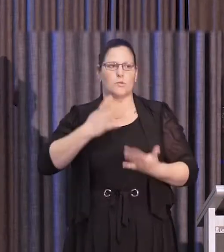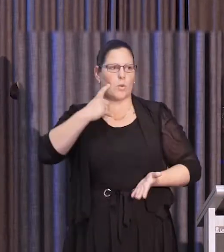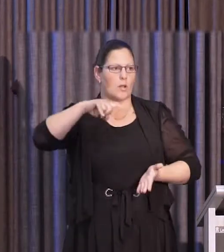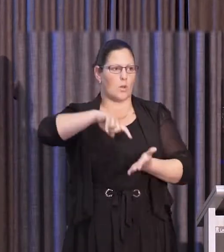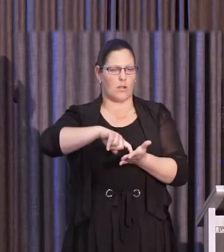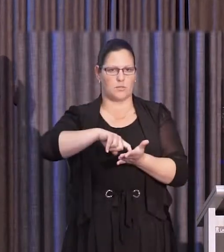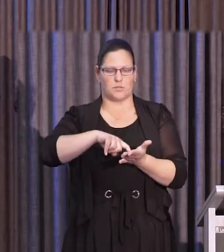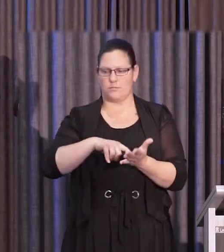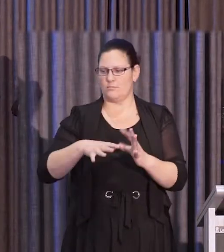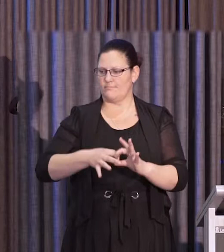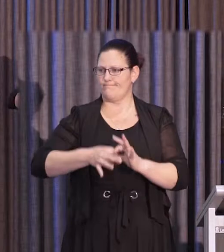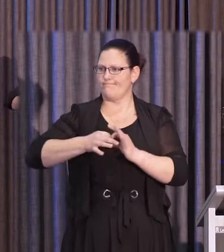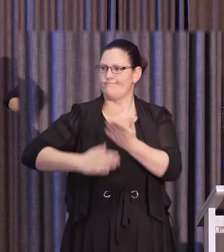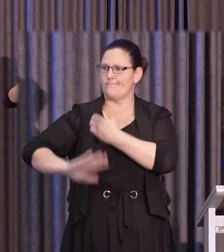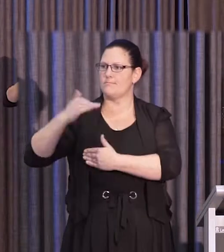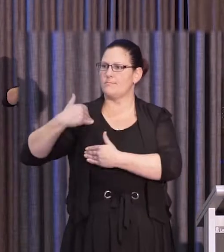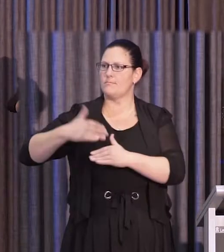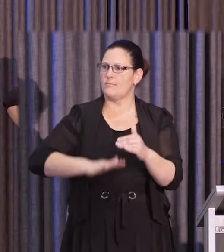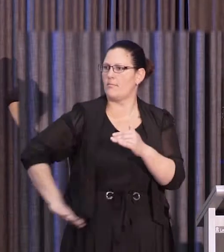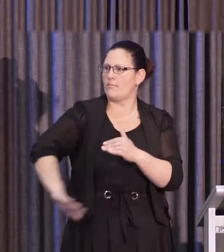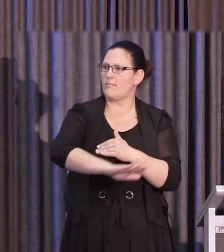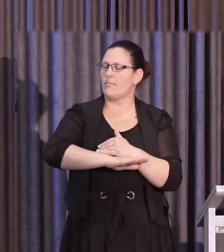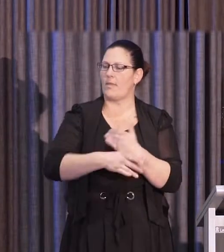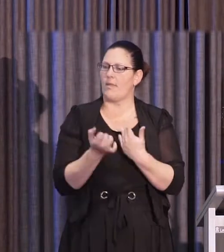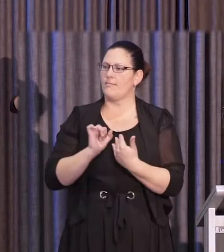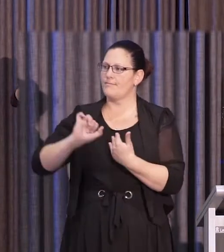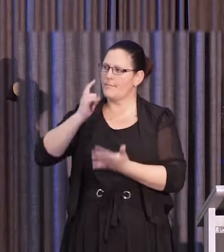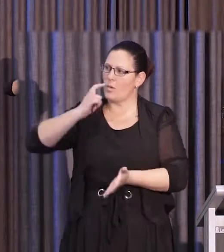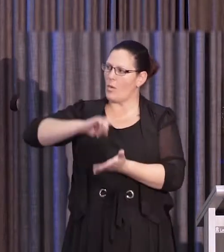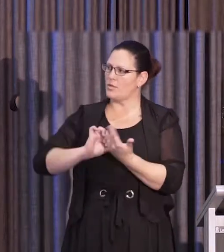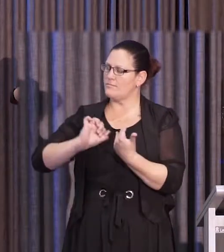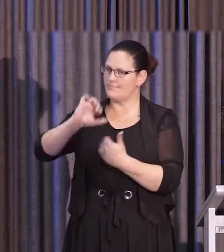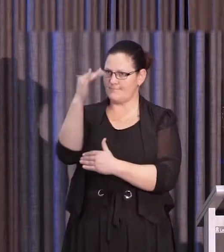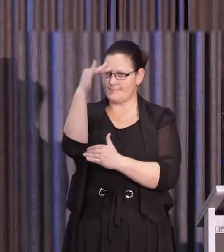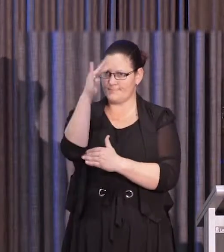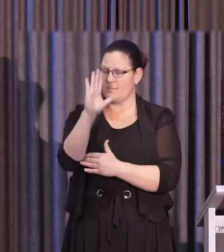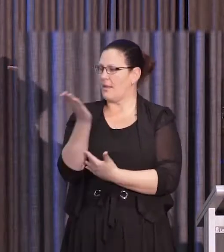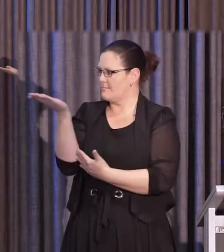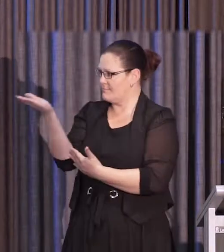of this country, and to acknowledge their elders, past, present, including those in the room here right now,